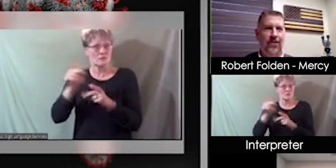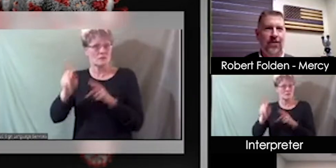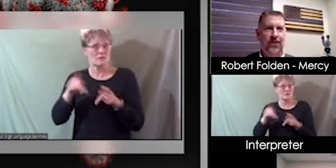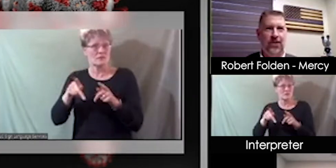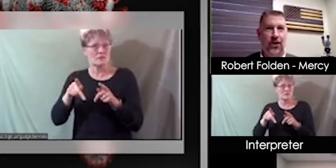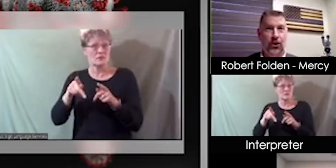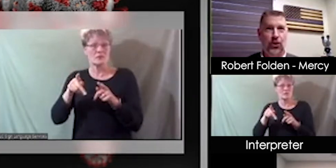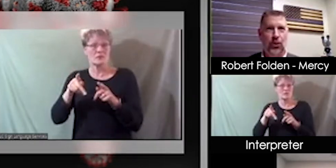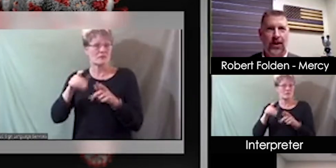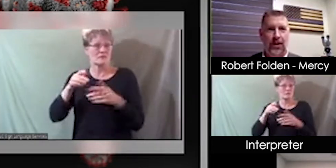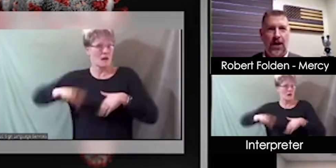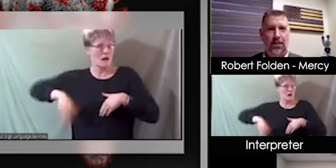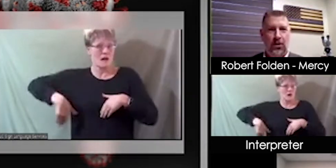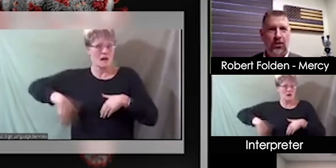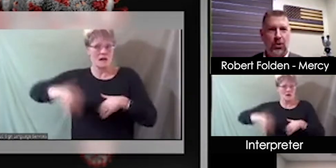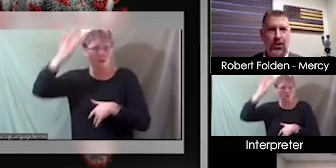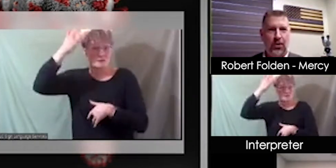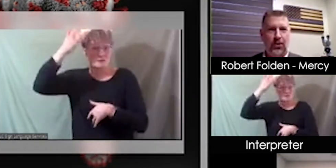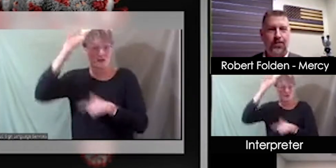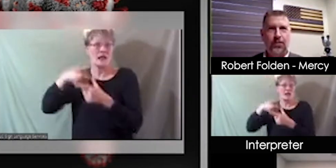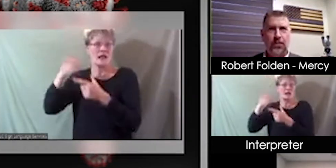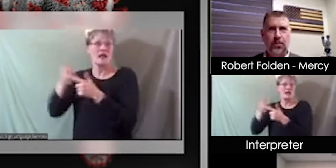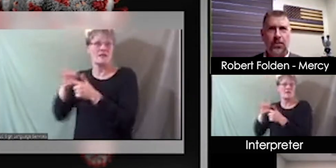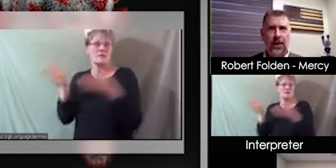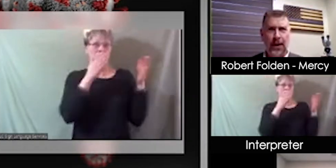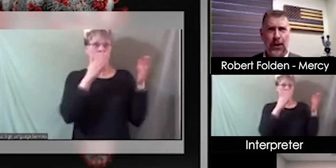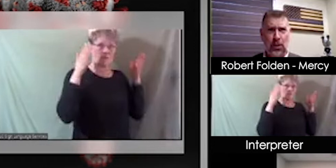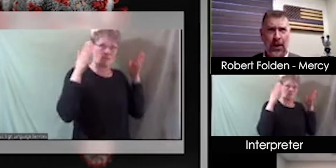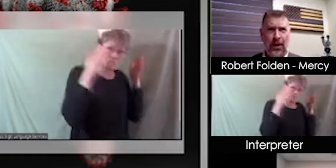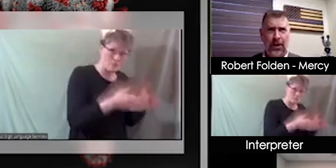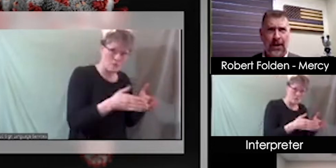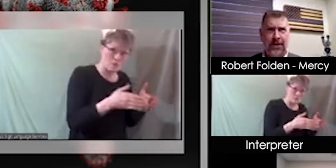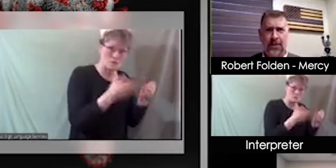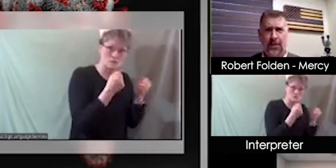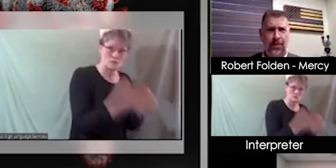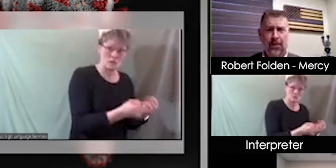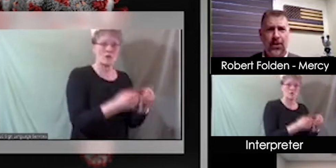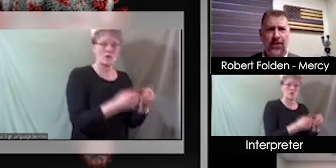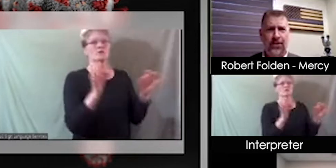our efforts on truly the most critical. And I think one of the things that both